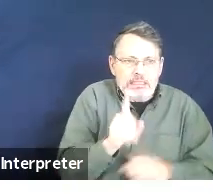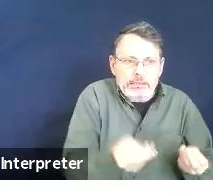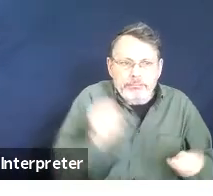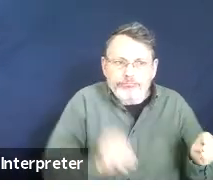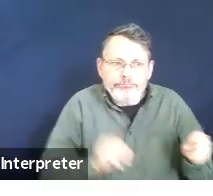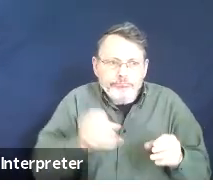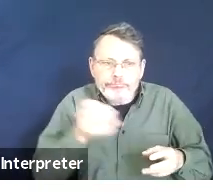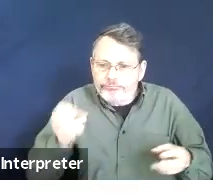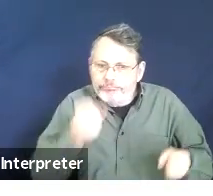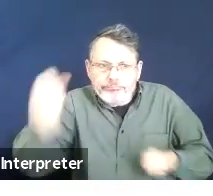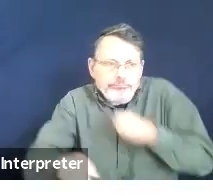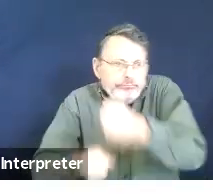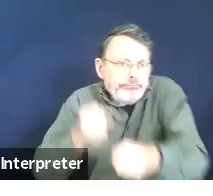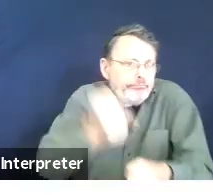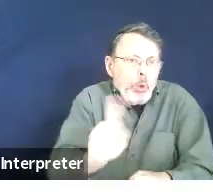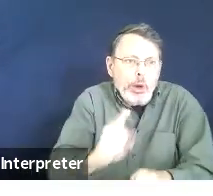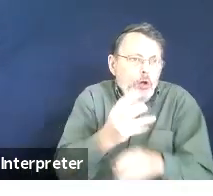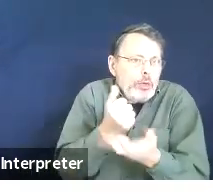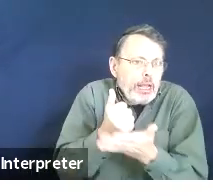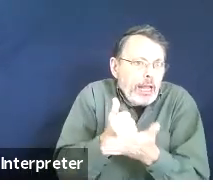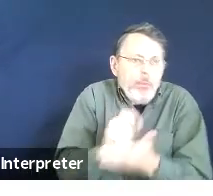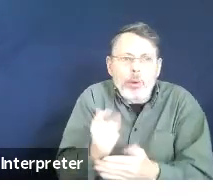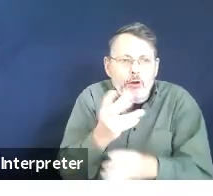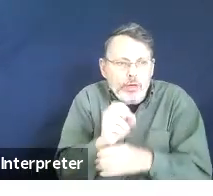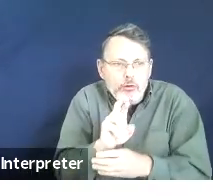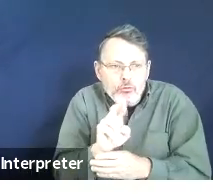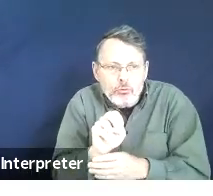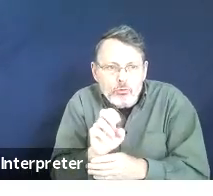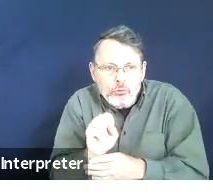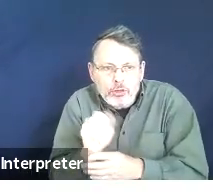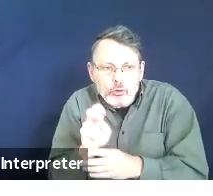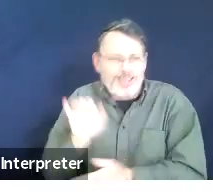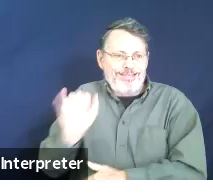from and that kind of thing. And that is what the desk in the National Response Coordination